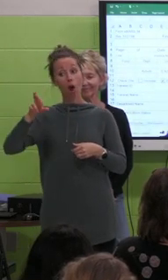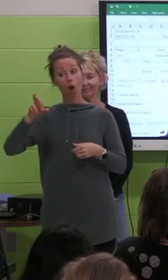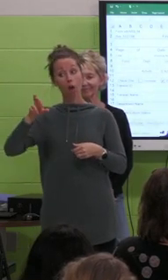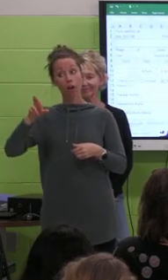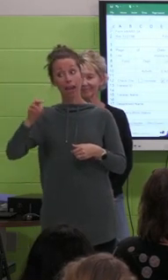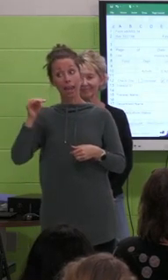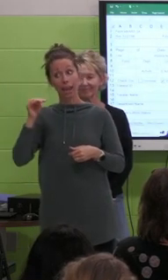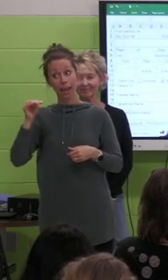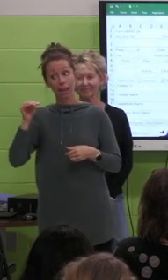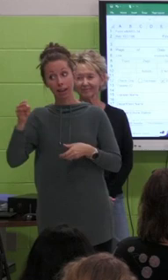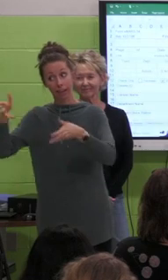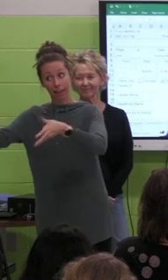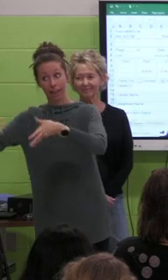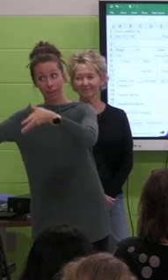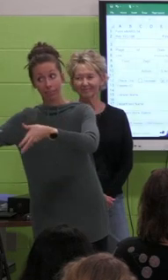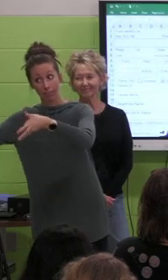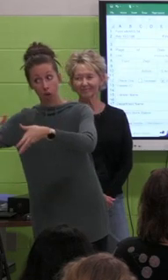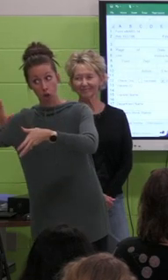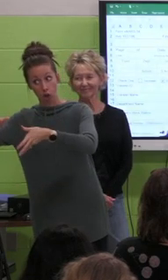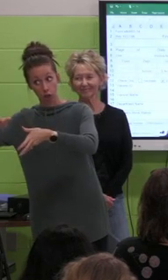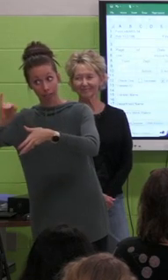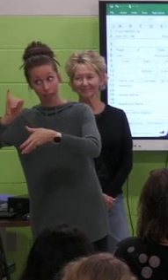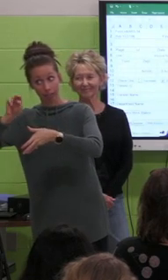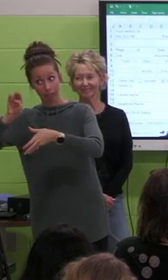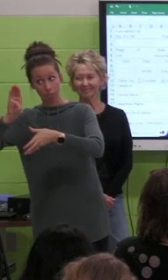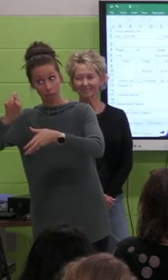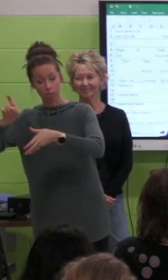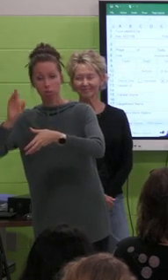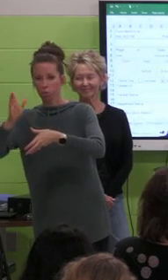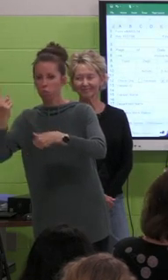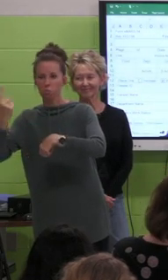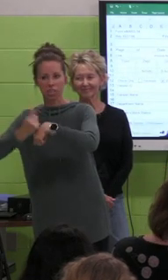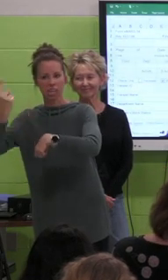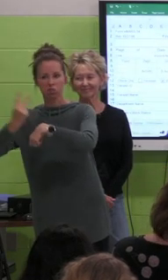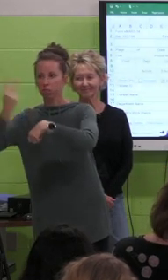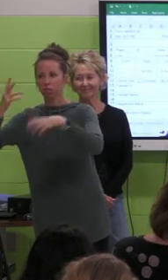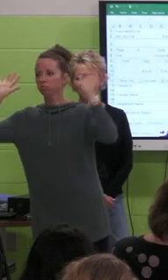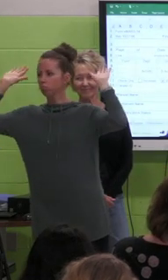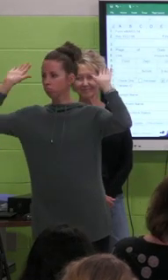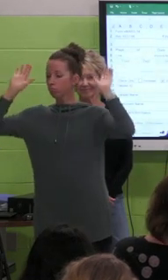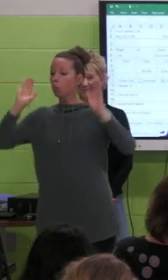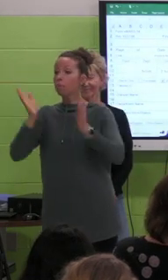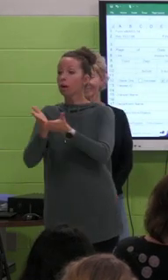in Terry's inbox I can tell you for longer than a day they do the budget approval they basically